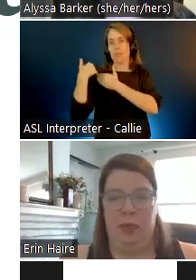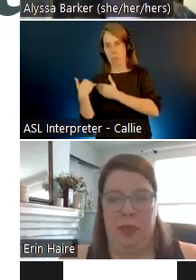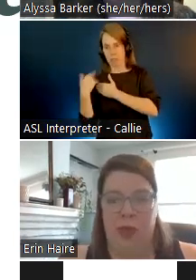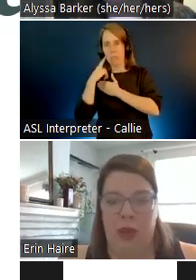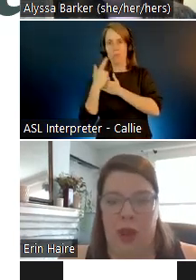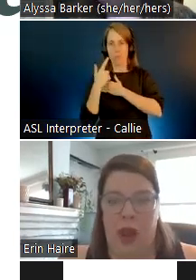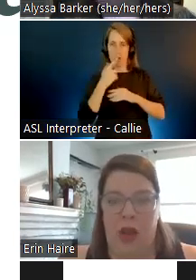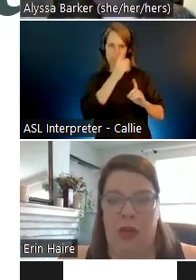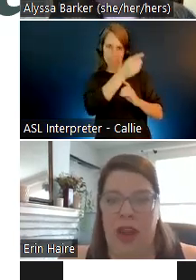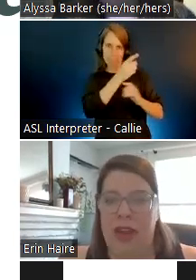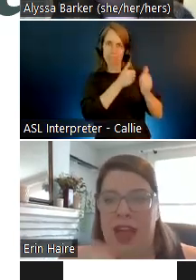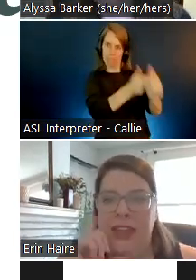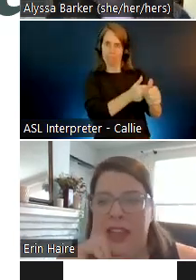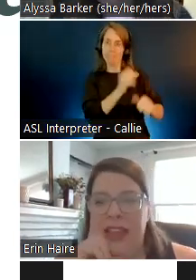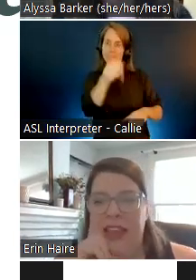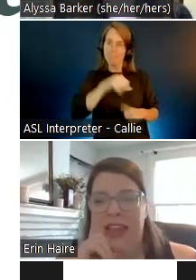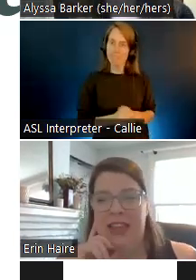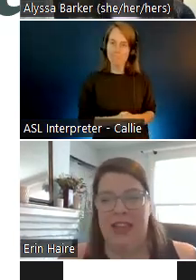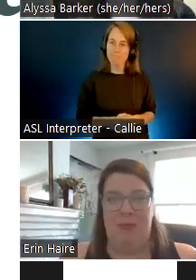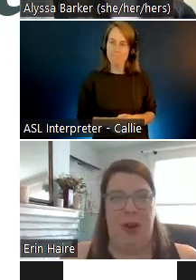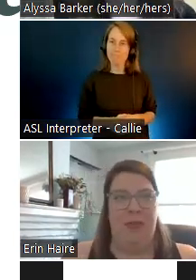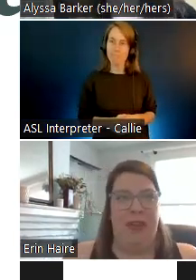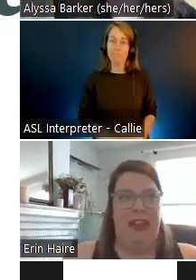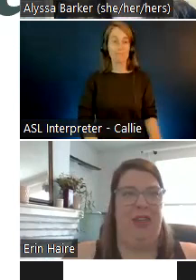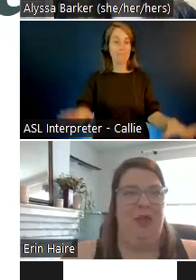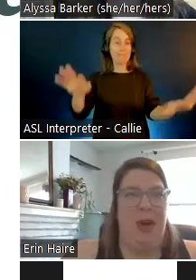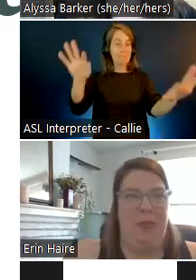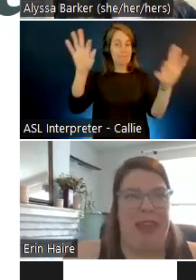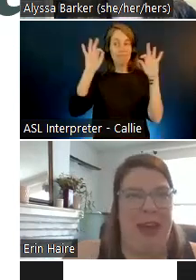Erin: all right guys and i think that takes us perfectly to 1pm